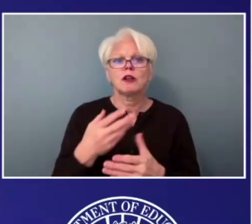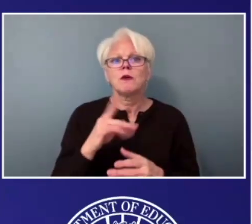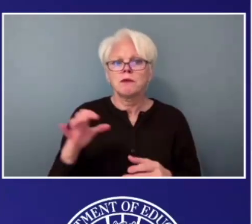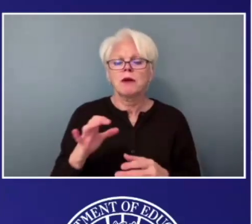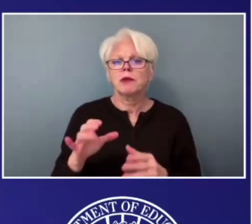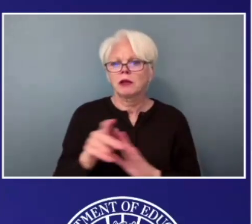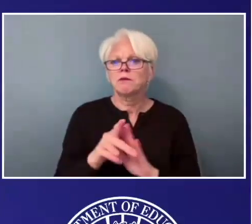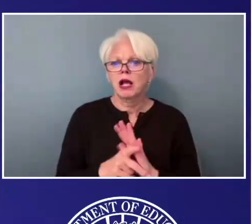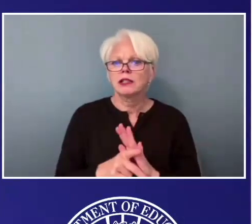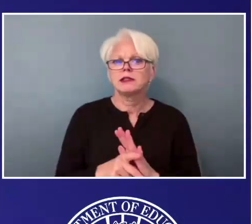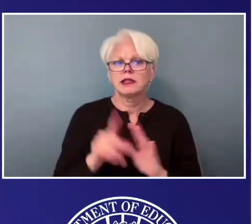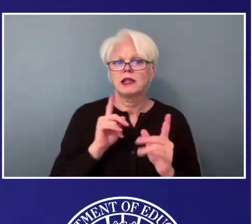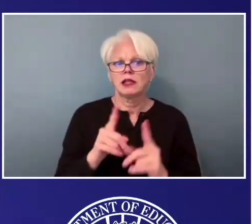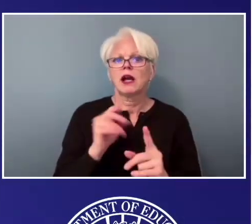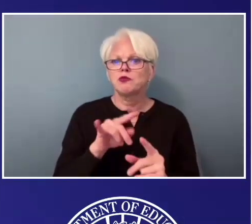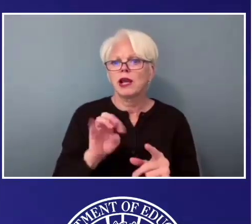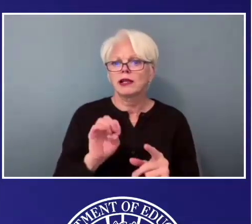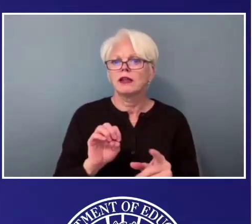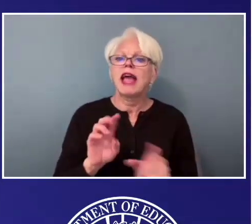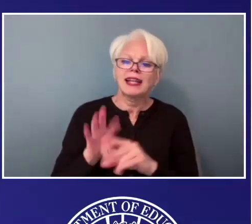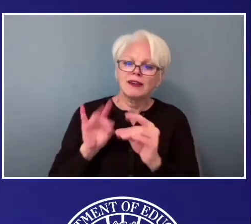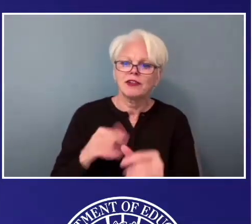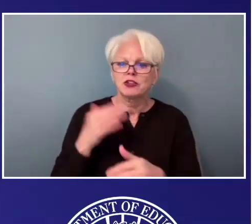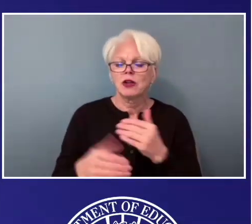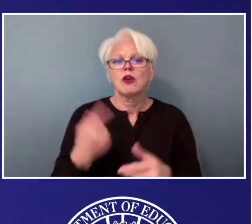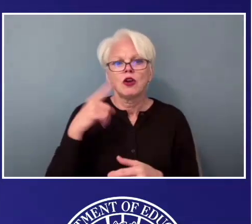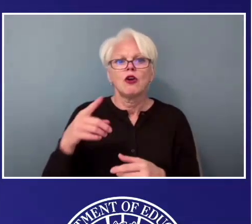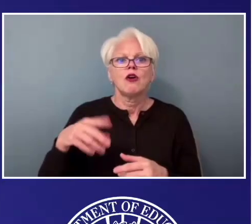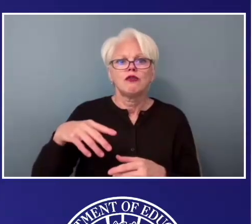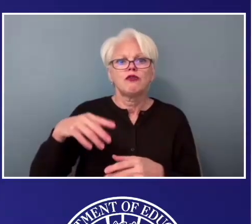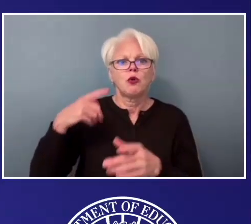in addition to being just an efficient process for the administration of the student loan program. So I just wanted to